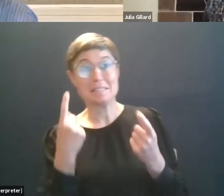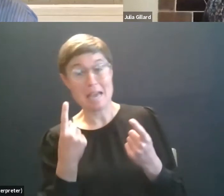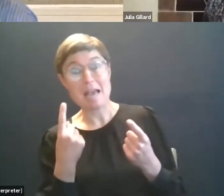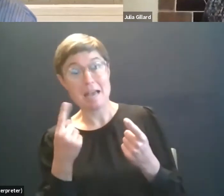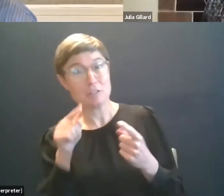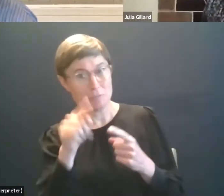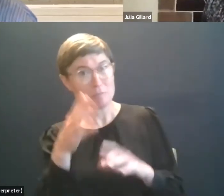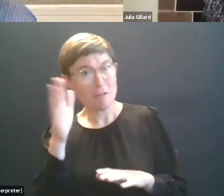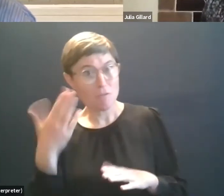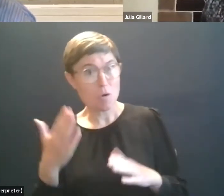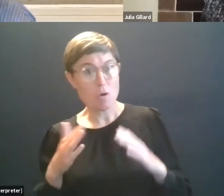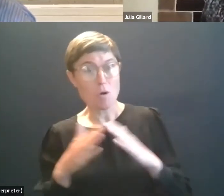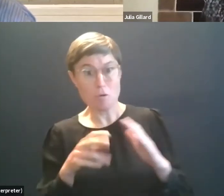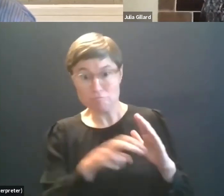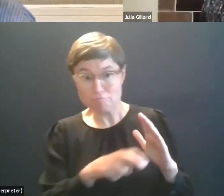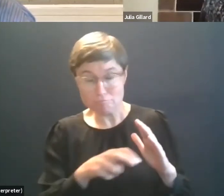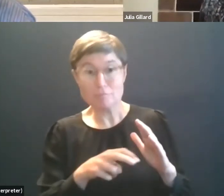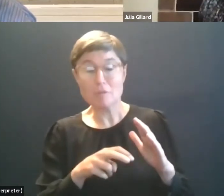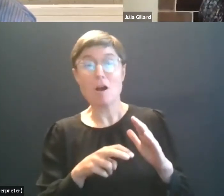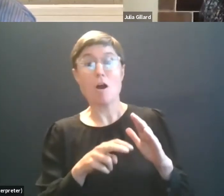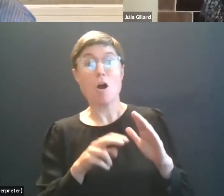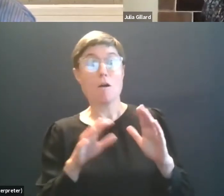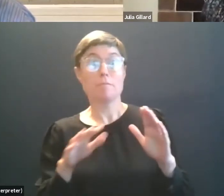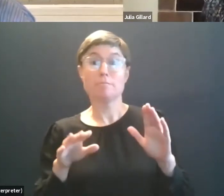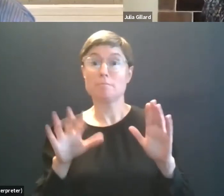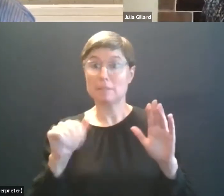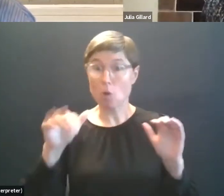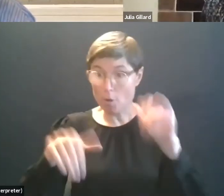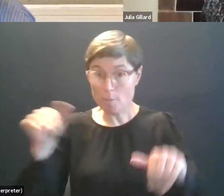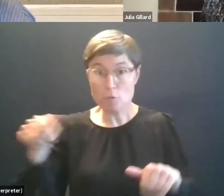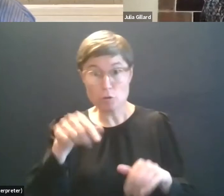attempt a jigsaw puzzle but I can't imagine how you would have got that finished with